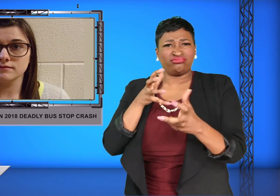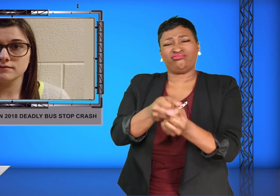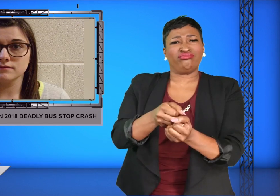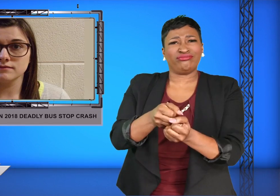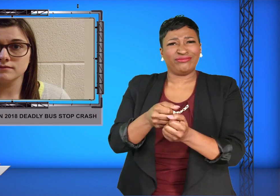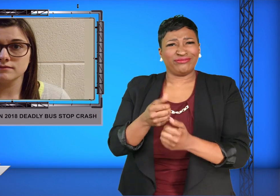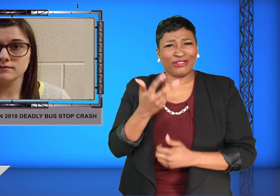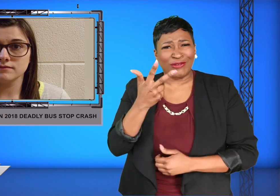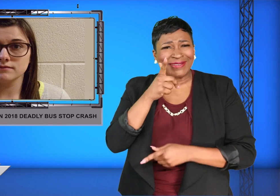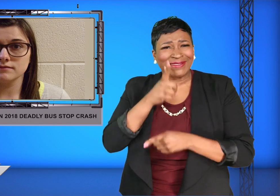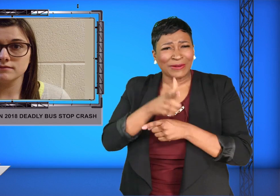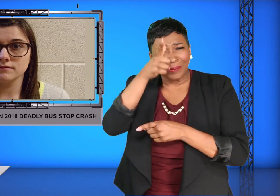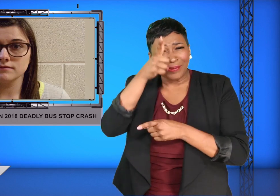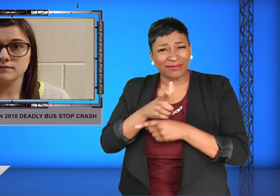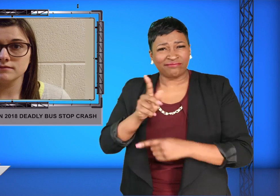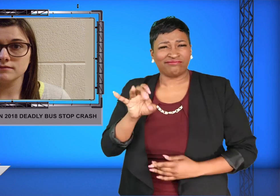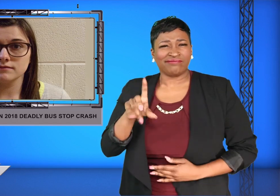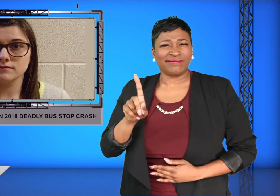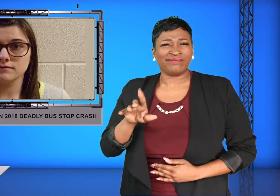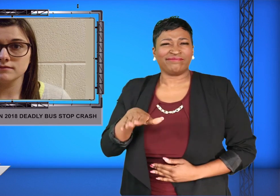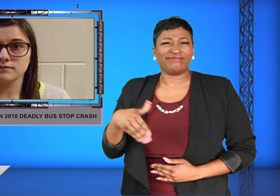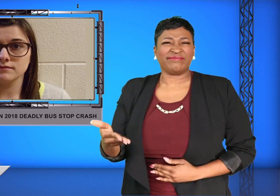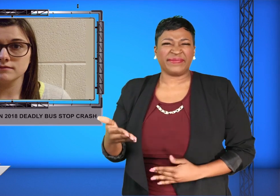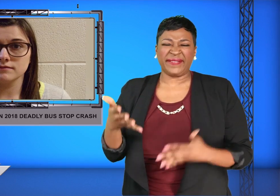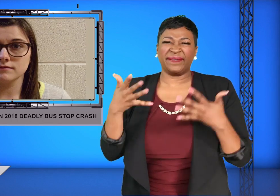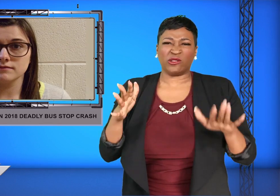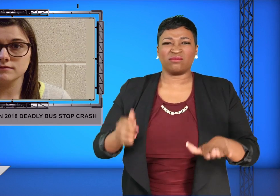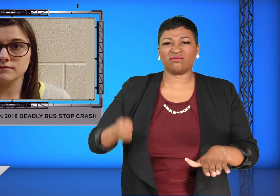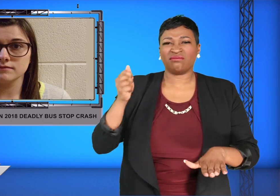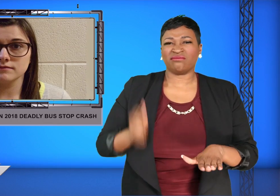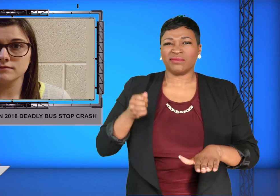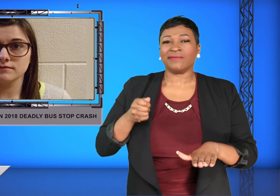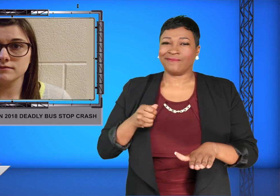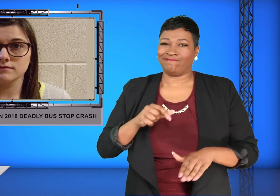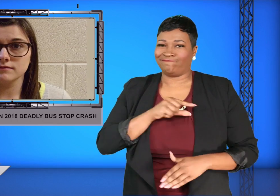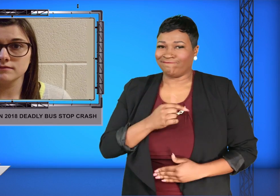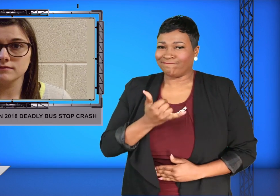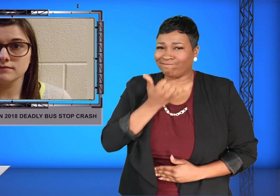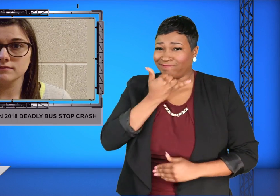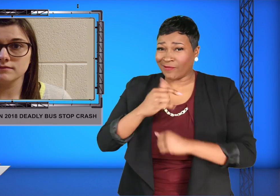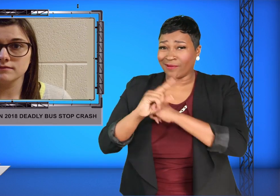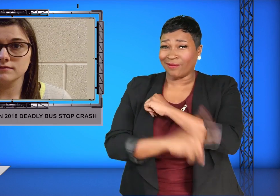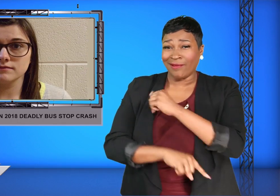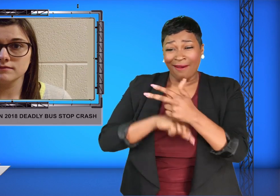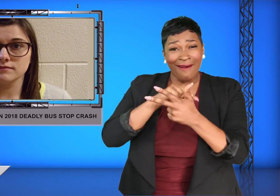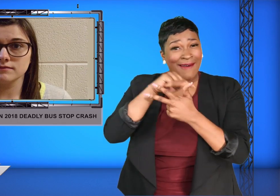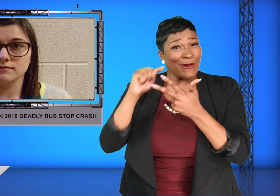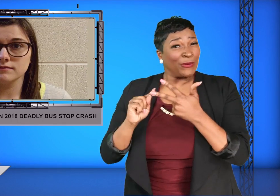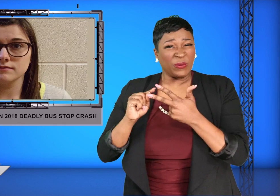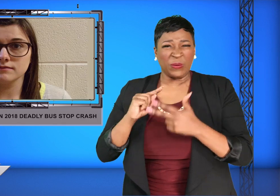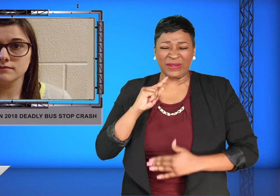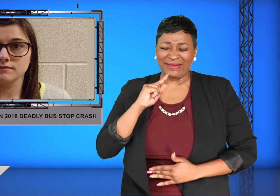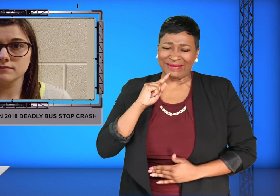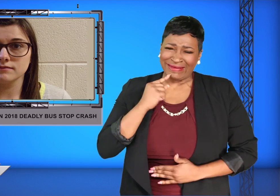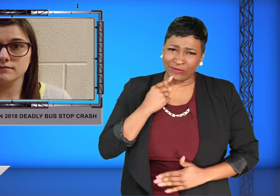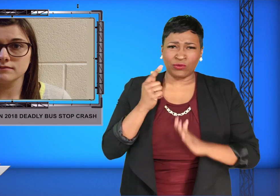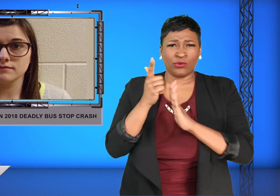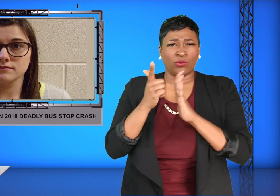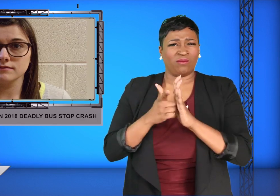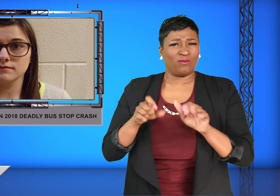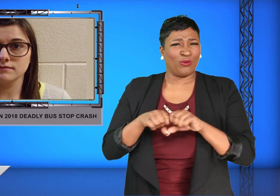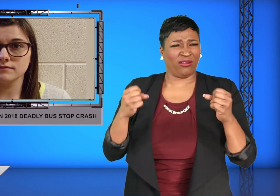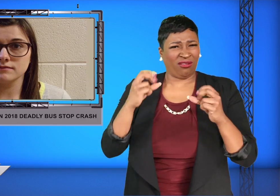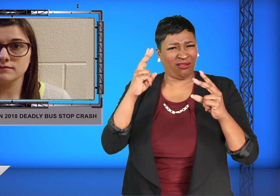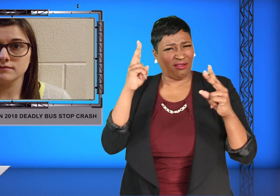of felony reckless homicide in a fatal bus stop crash that killed three siblings last